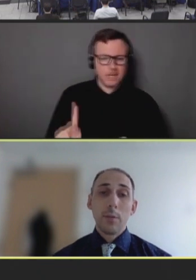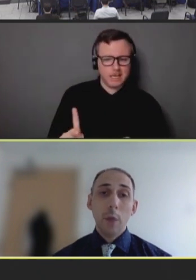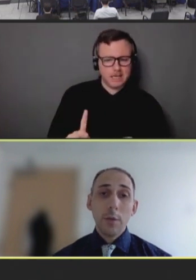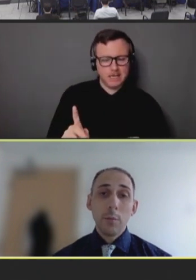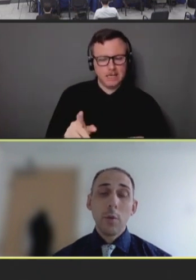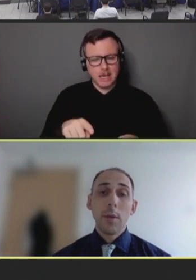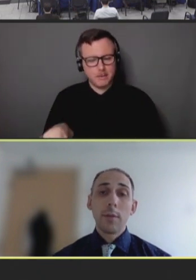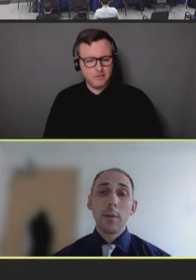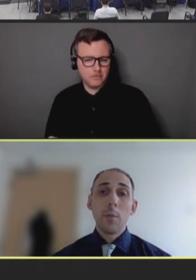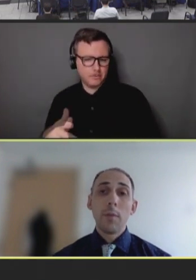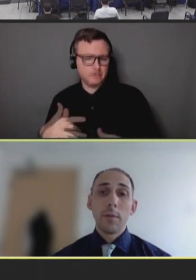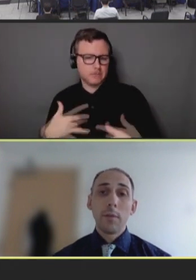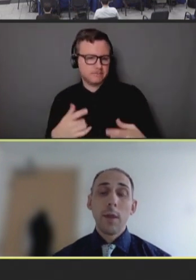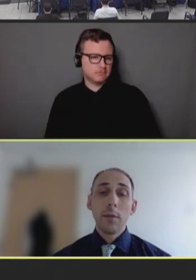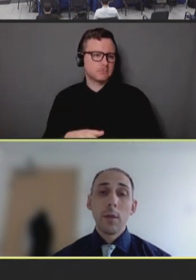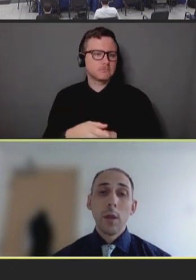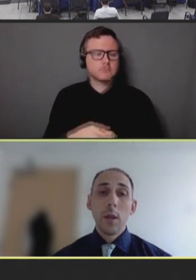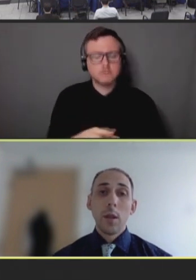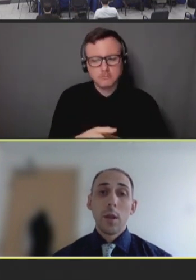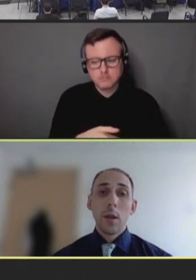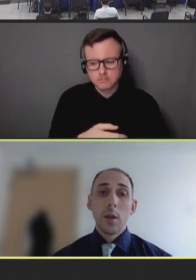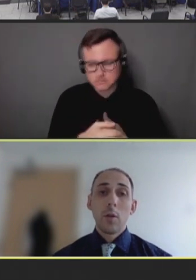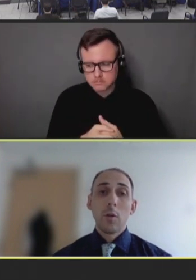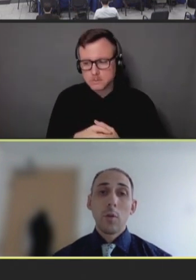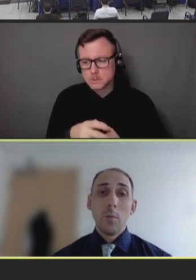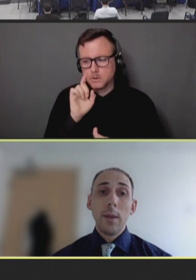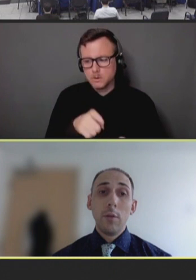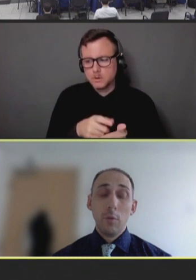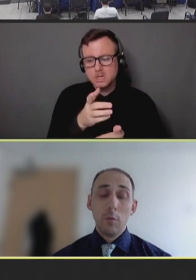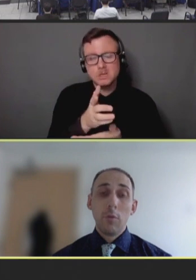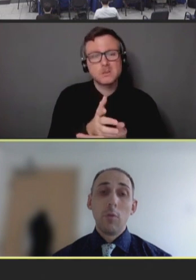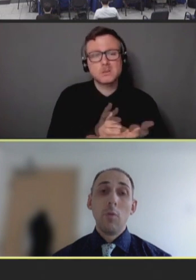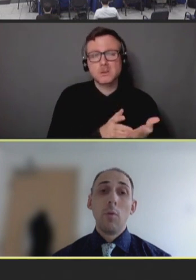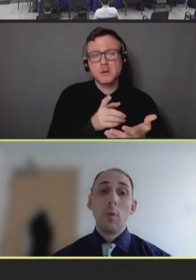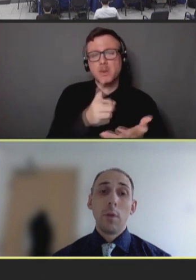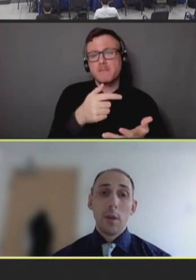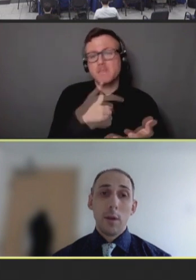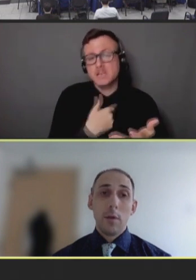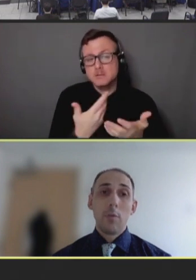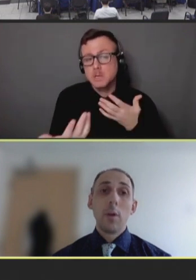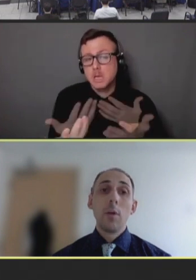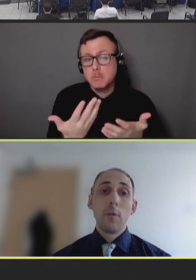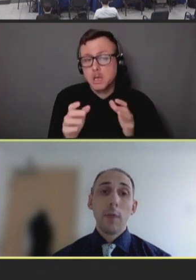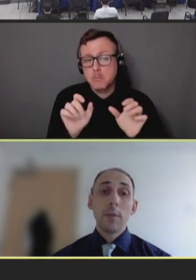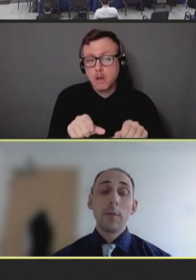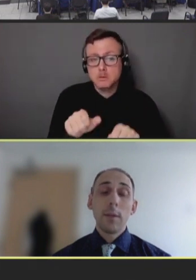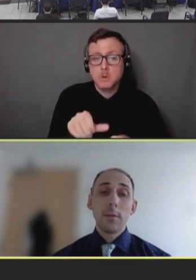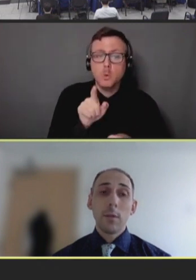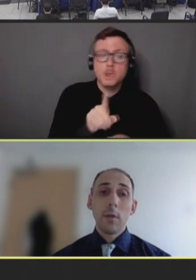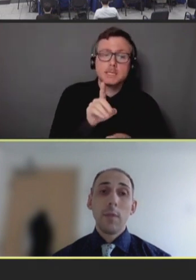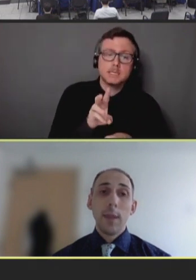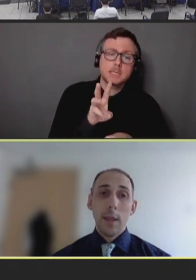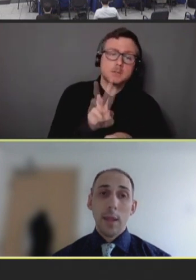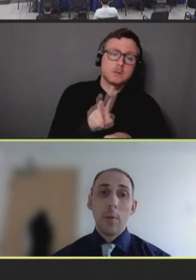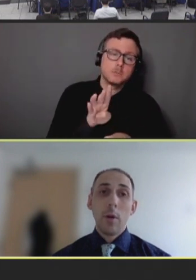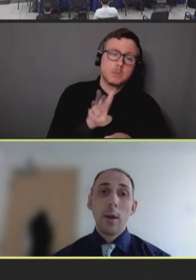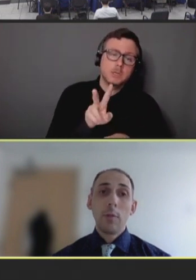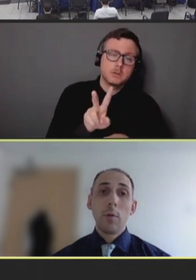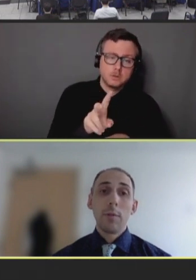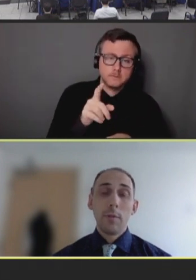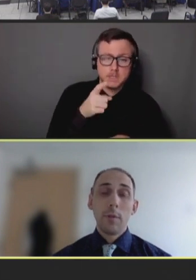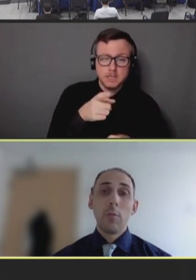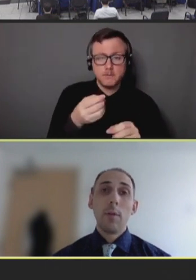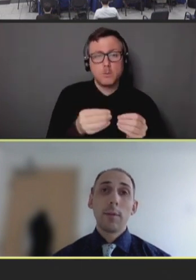It's possible that some of this effect could be due to greater effectiveness of the mRNA-1273